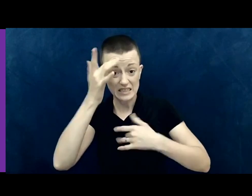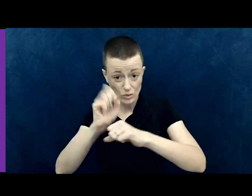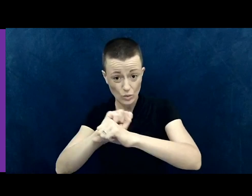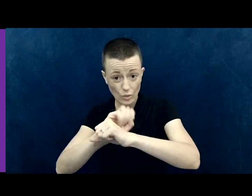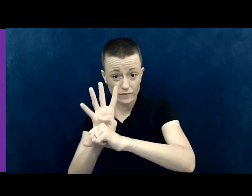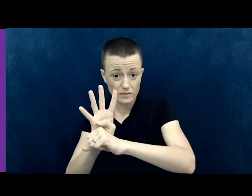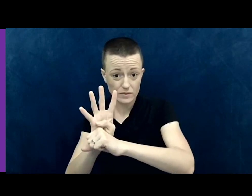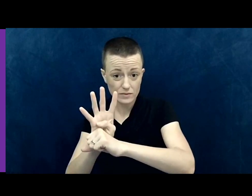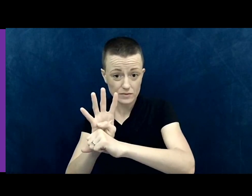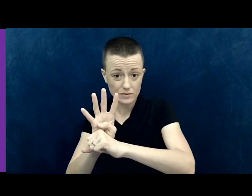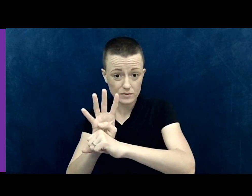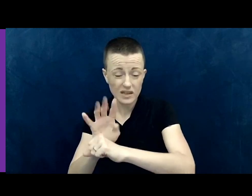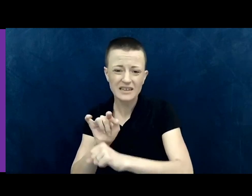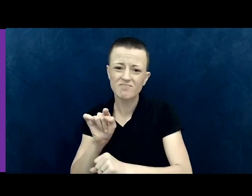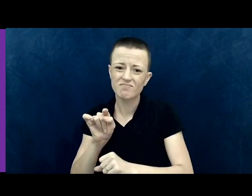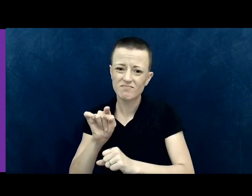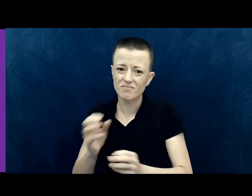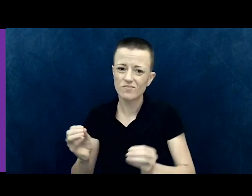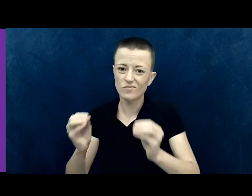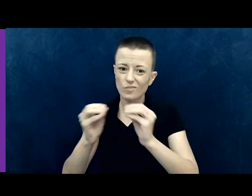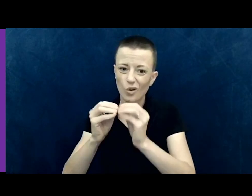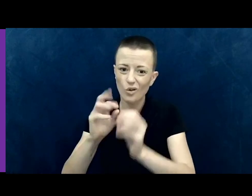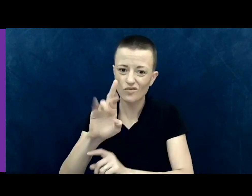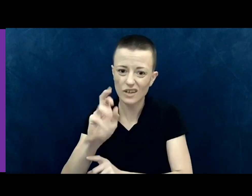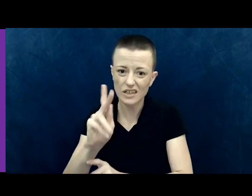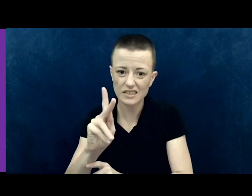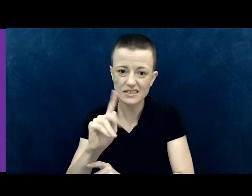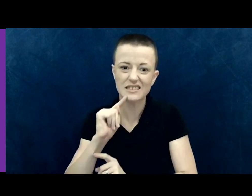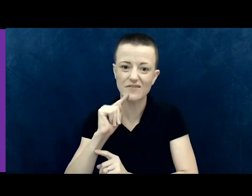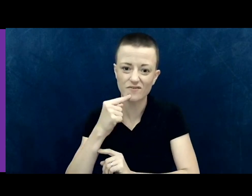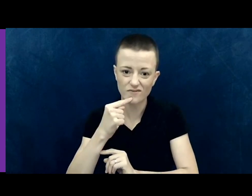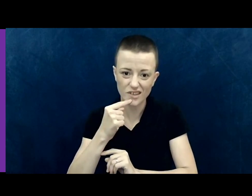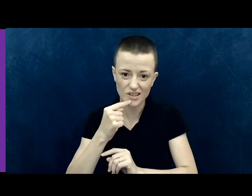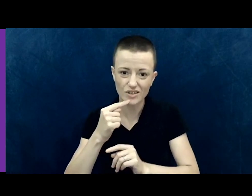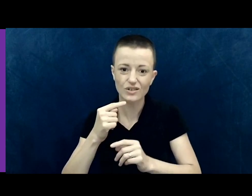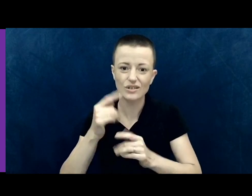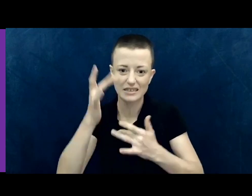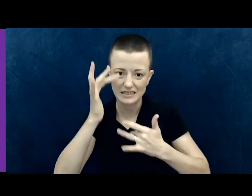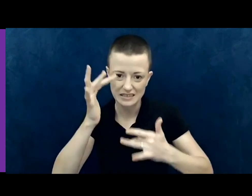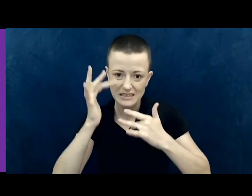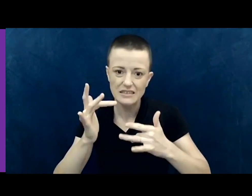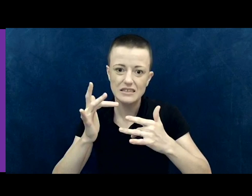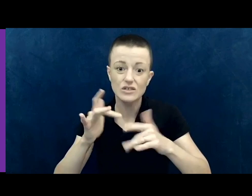Because the vaccines are safe and because the risks of not being vaccinated are so high,